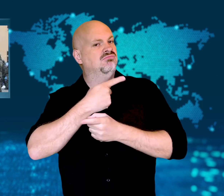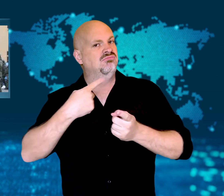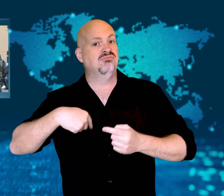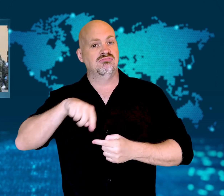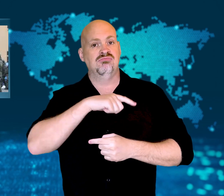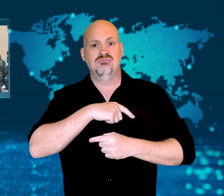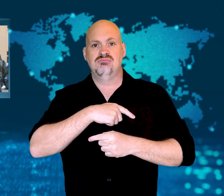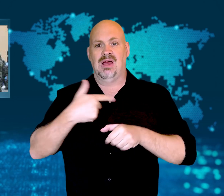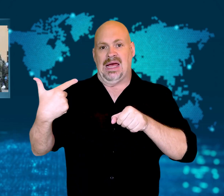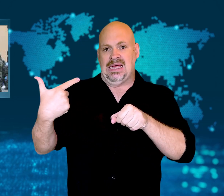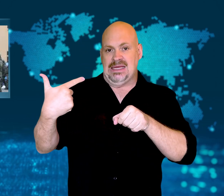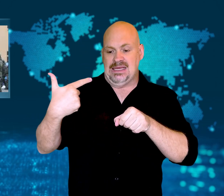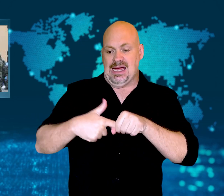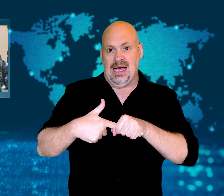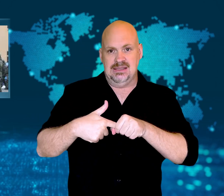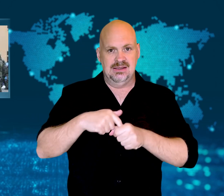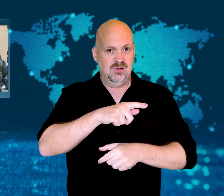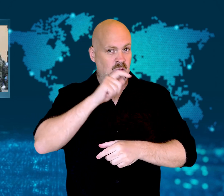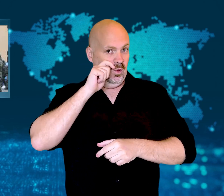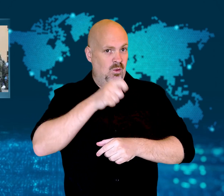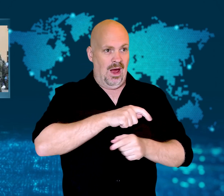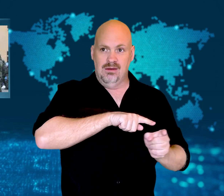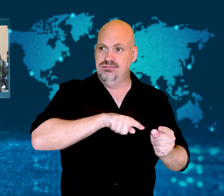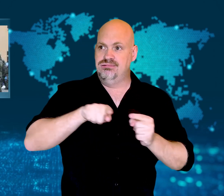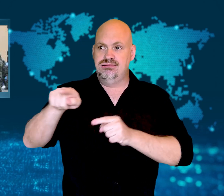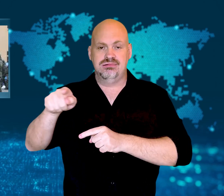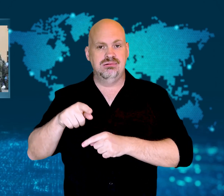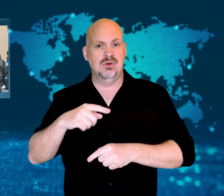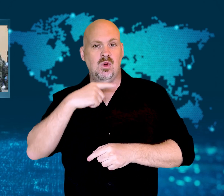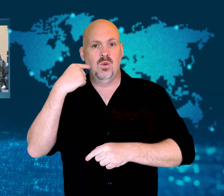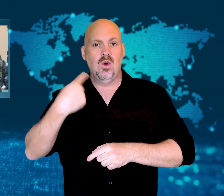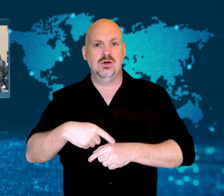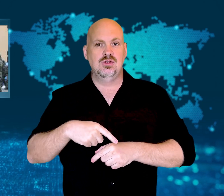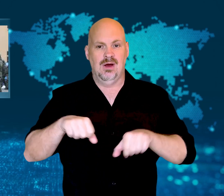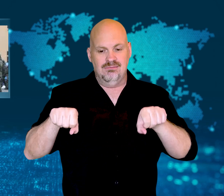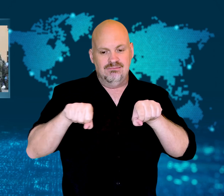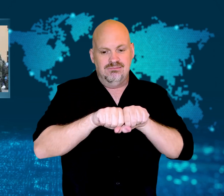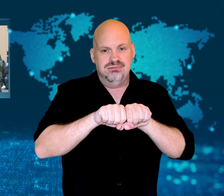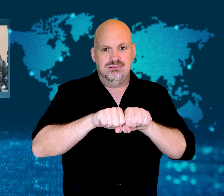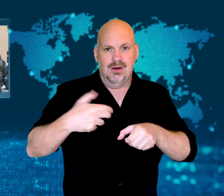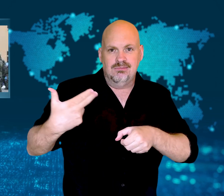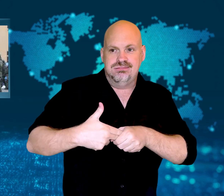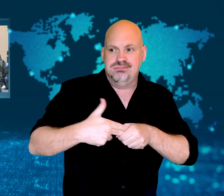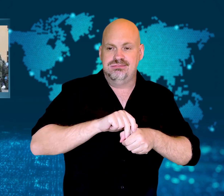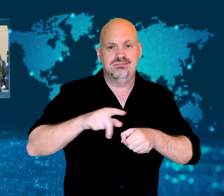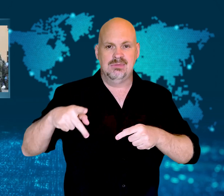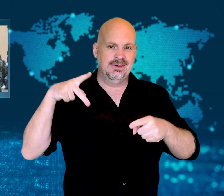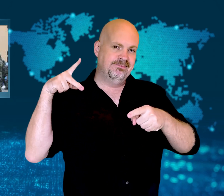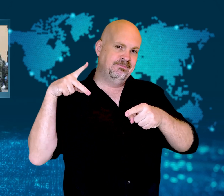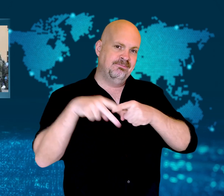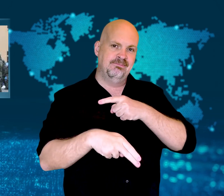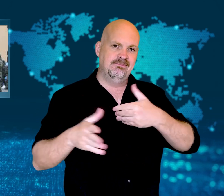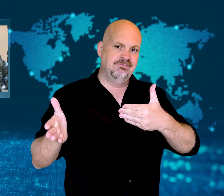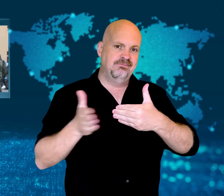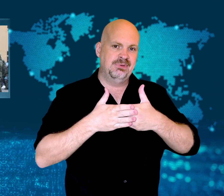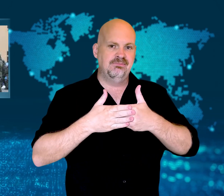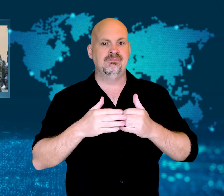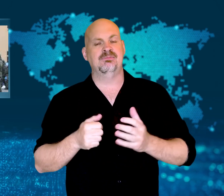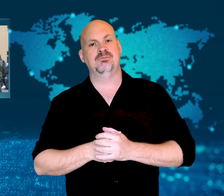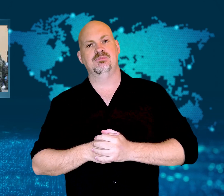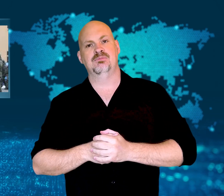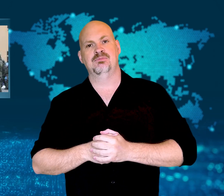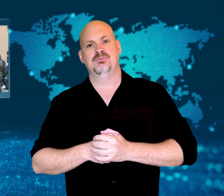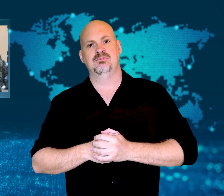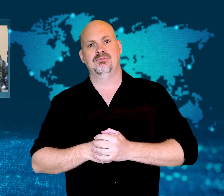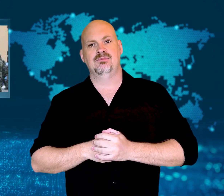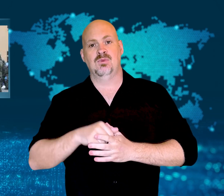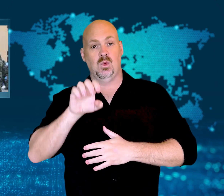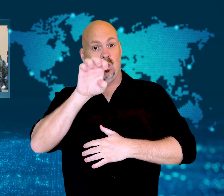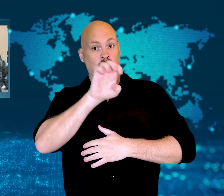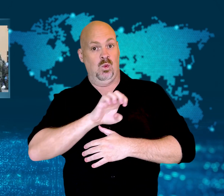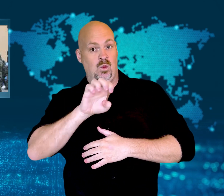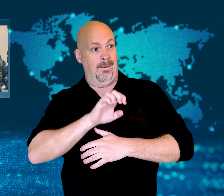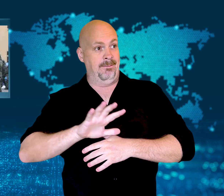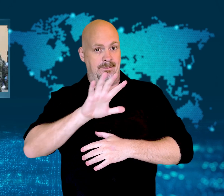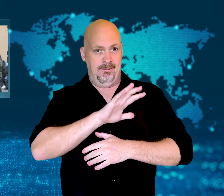Ukraine also announced it will shut off the flow of gas through Ukraine from Russia.